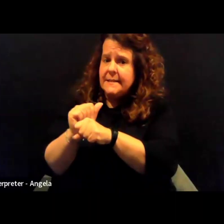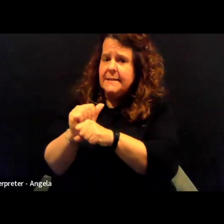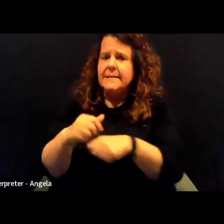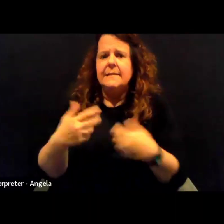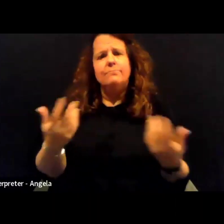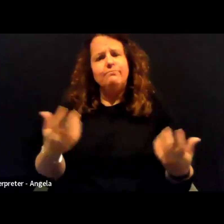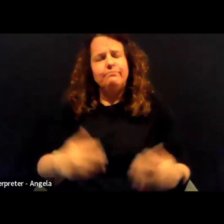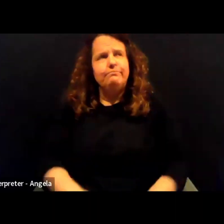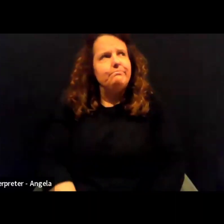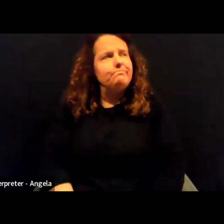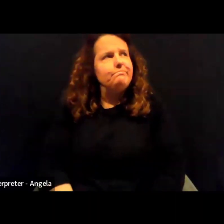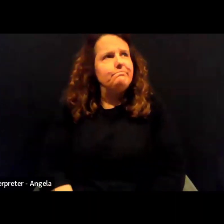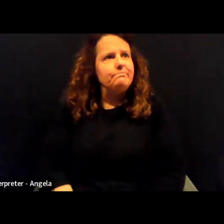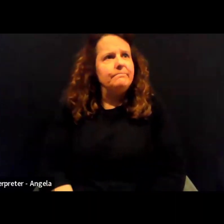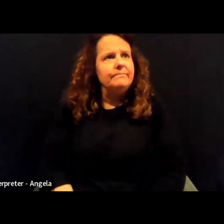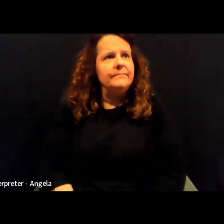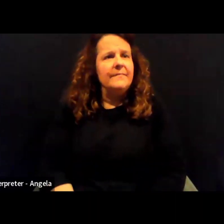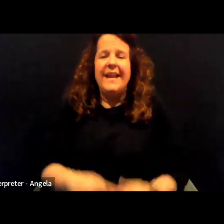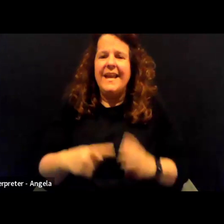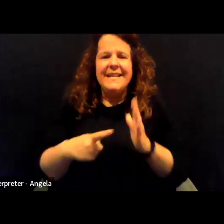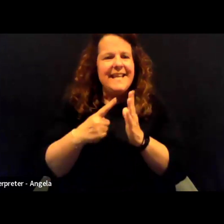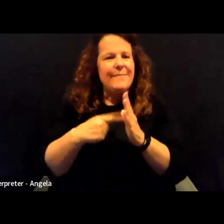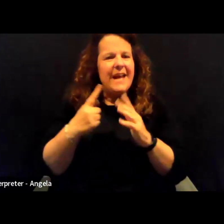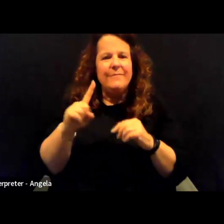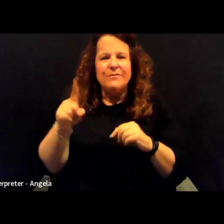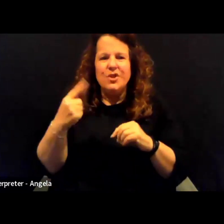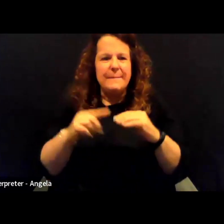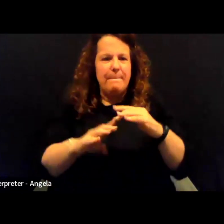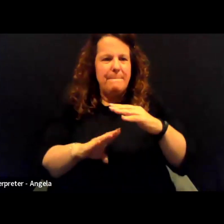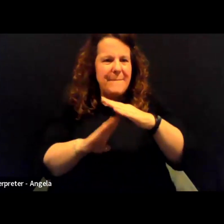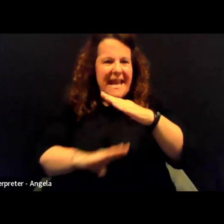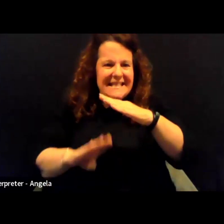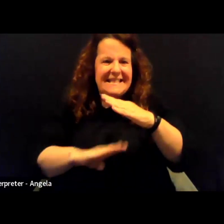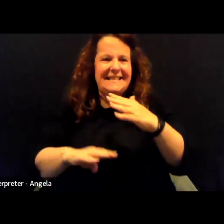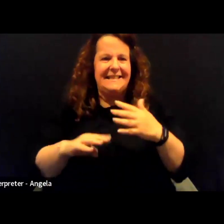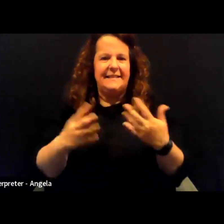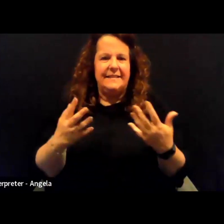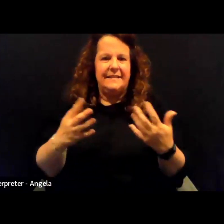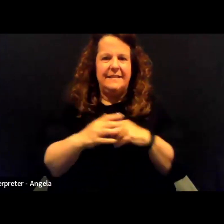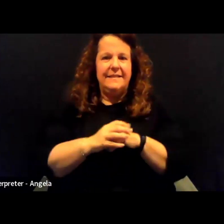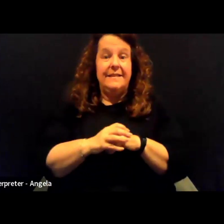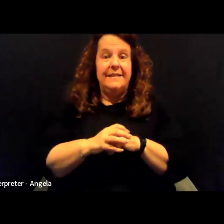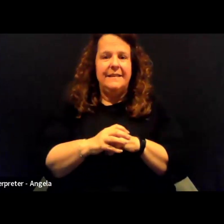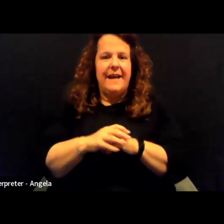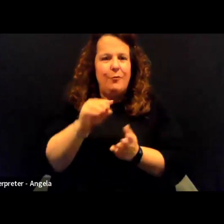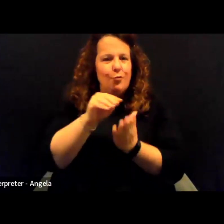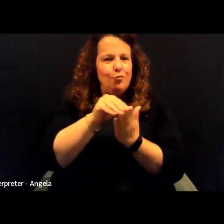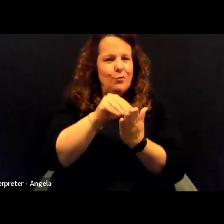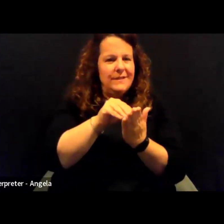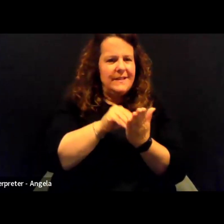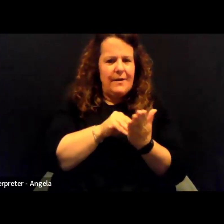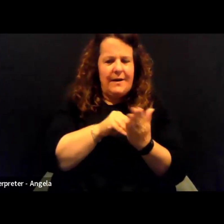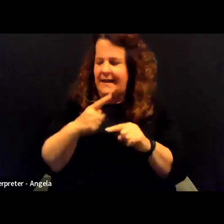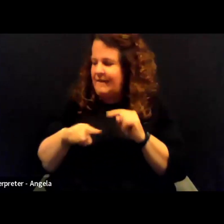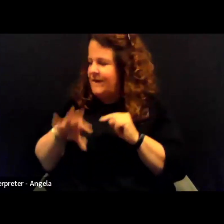sometimes it's just the basics. It's the basics of, I actually wrote this down, but of course I can't find my notes now,